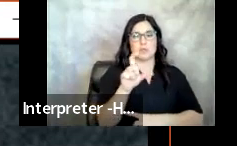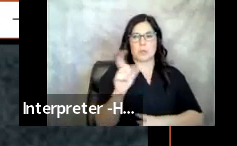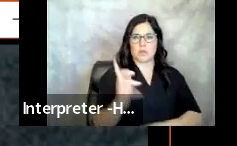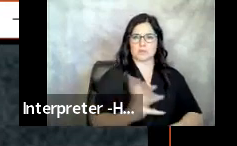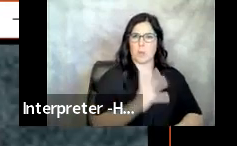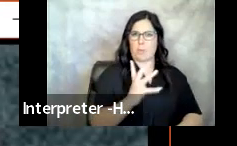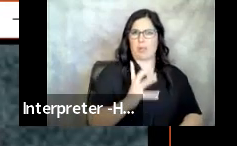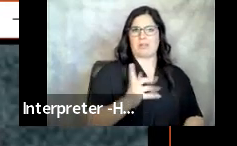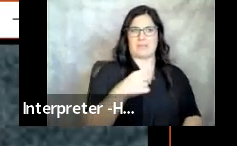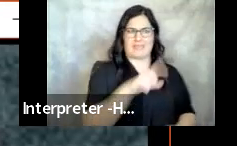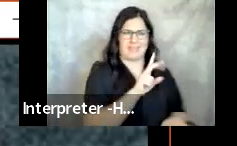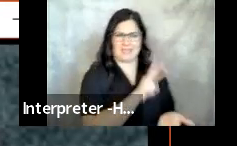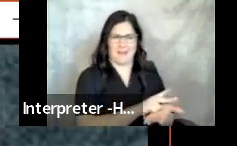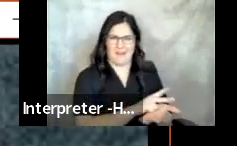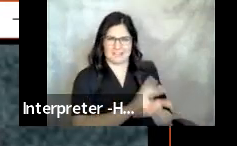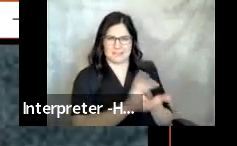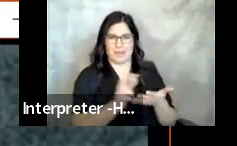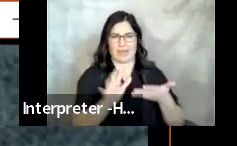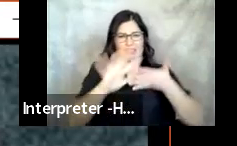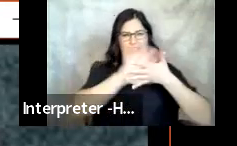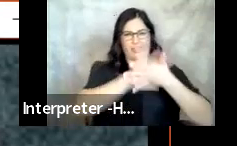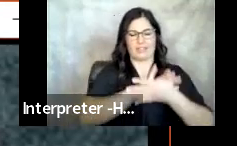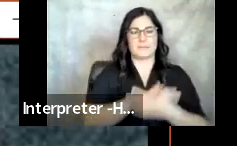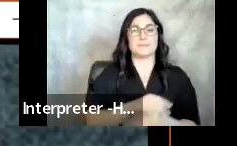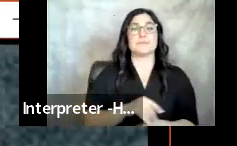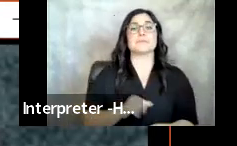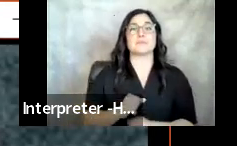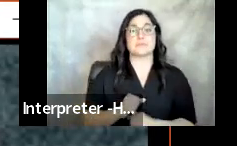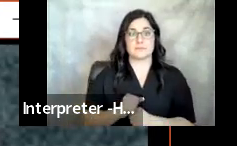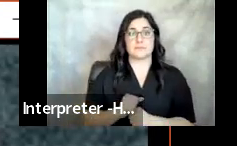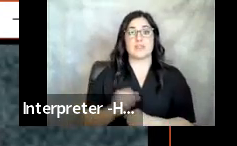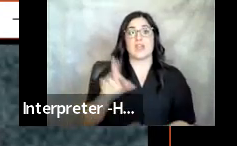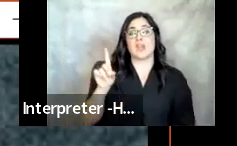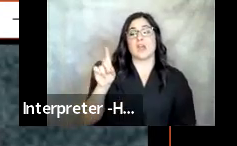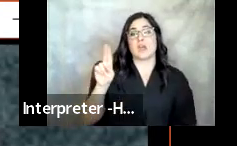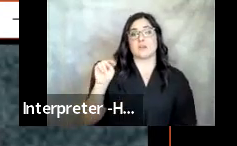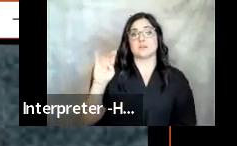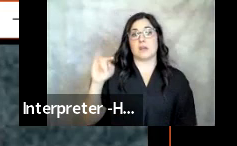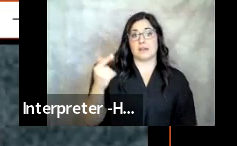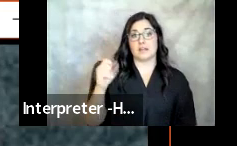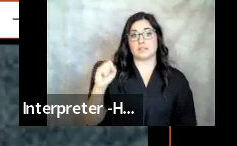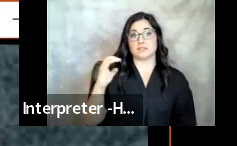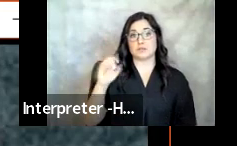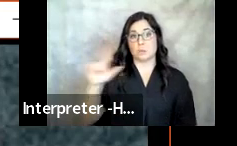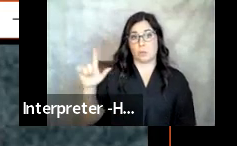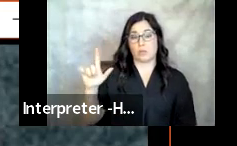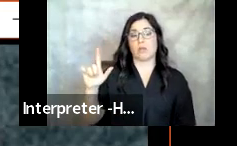But the Dunning School of Reconstruction? This is. William Dunning from. Columbia University.